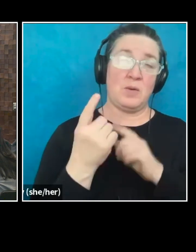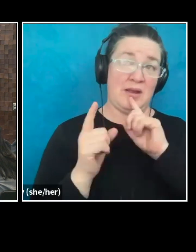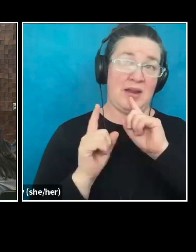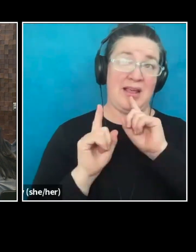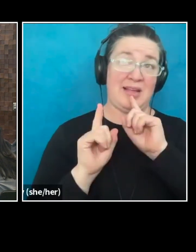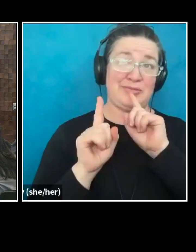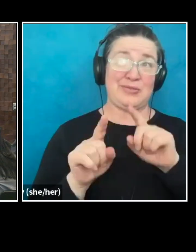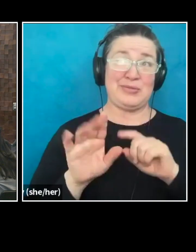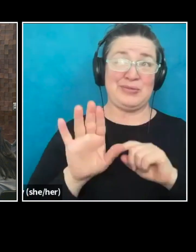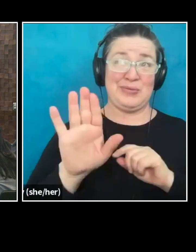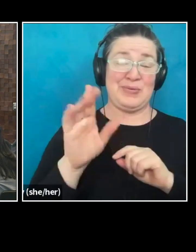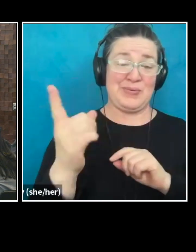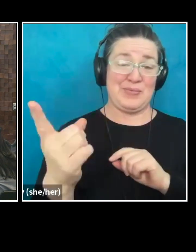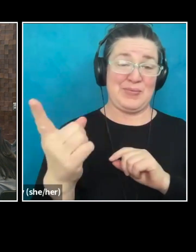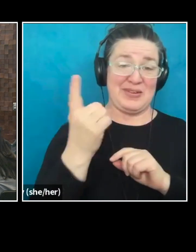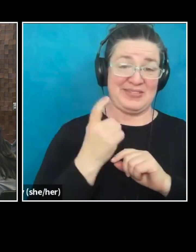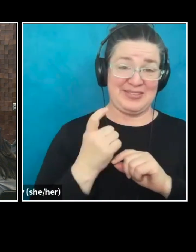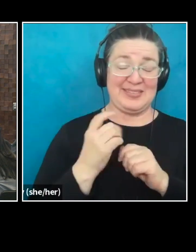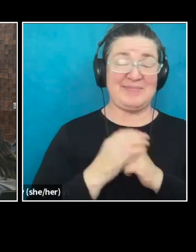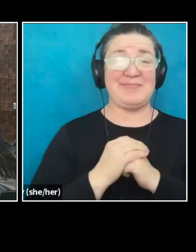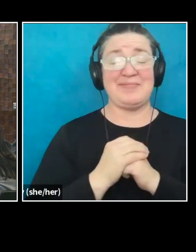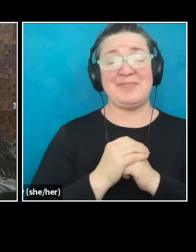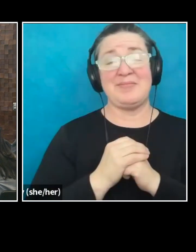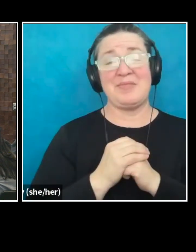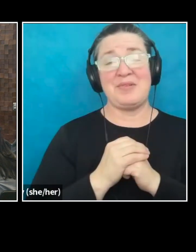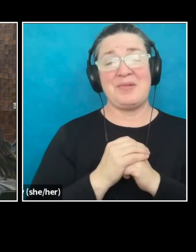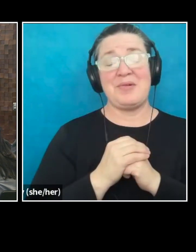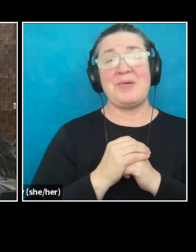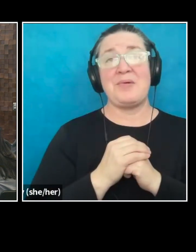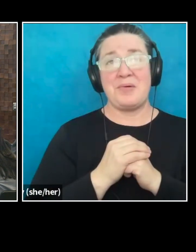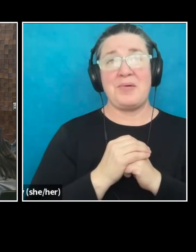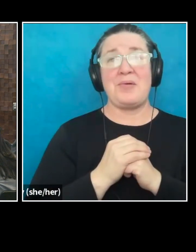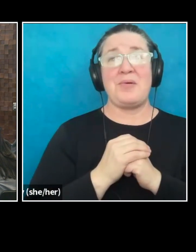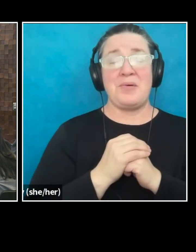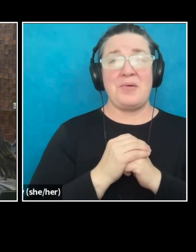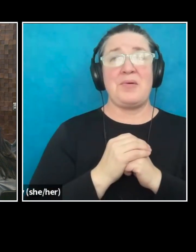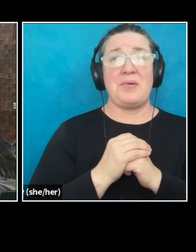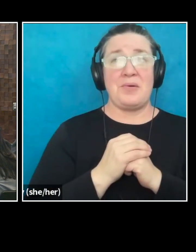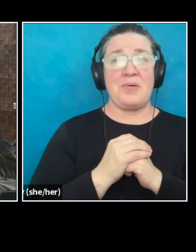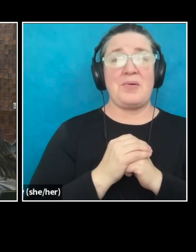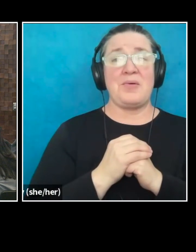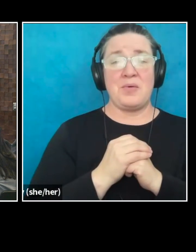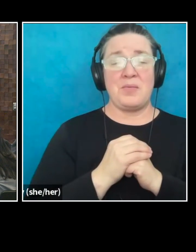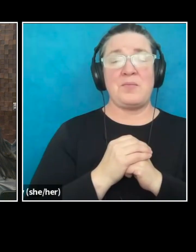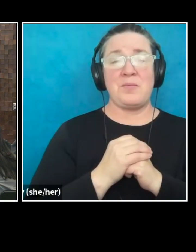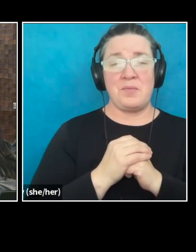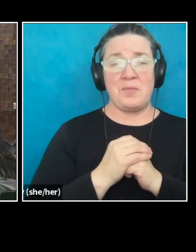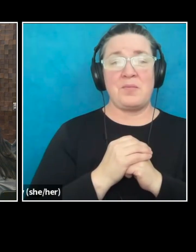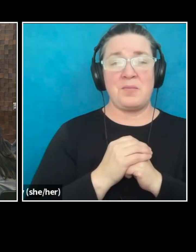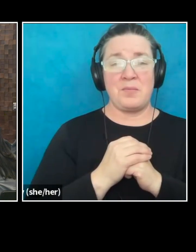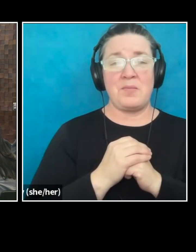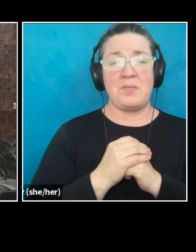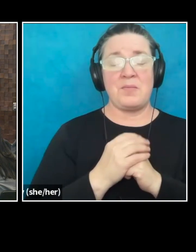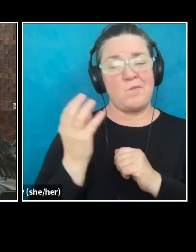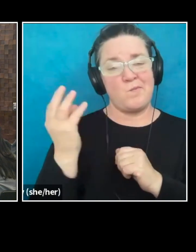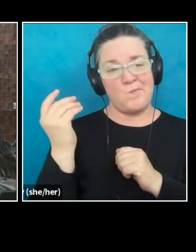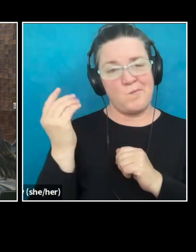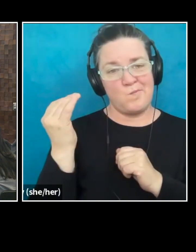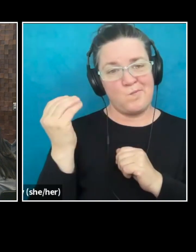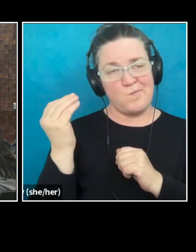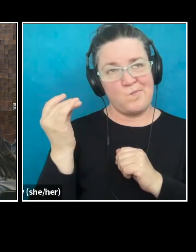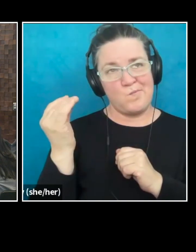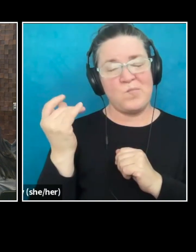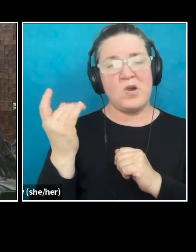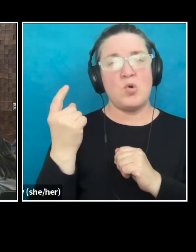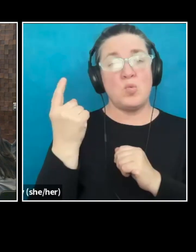of the reasons why we are working with this type of um analysis process is is precisely because